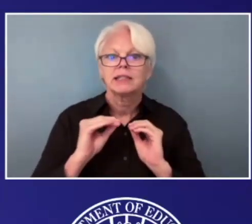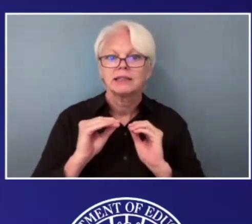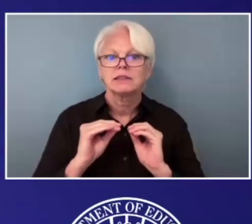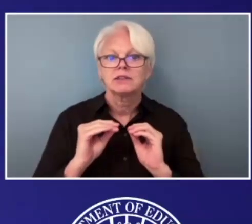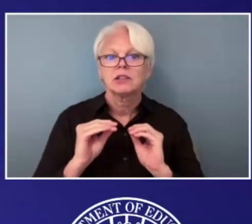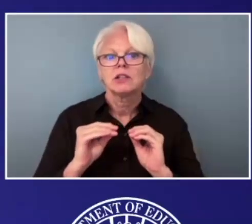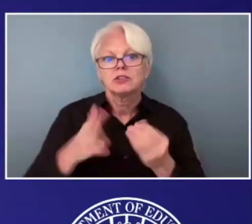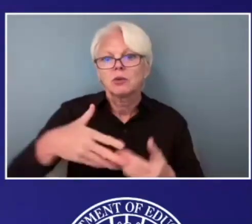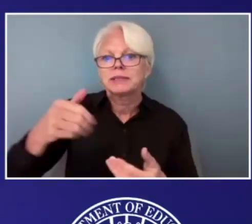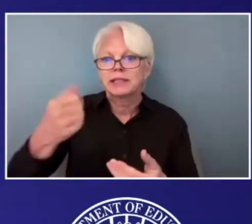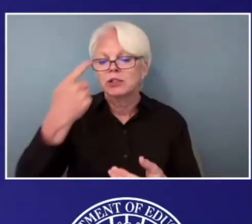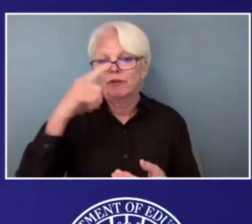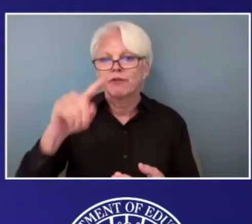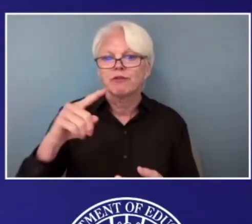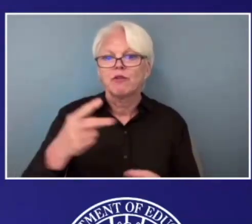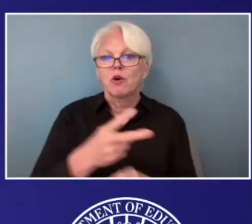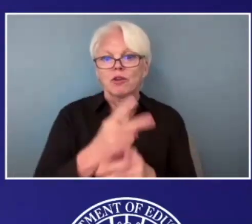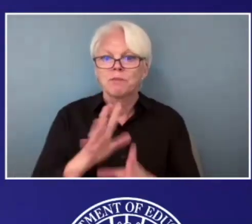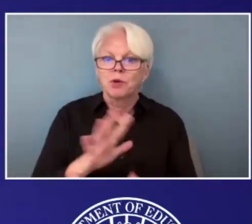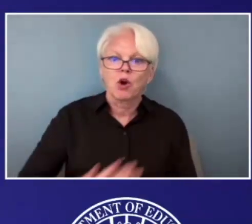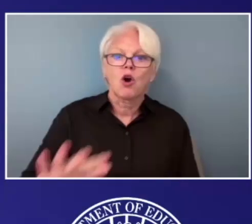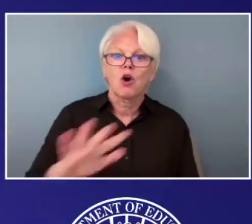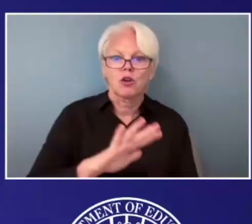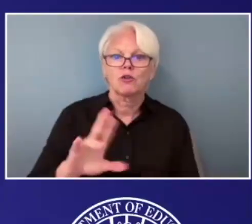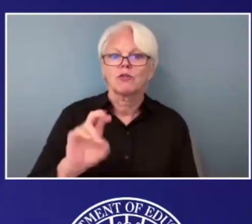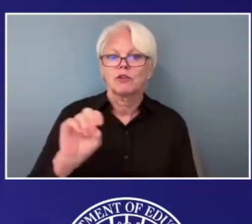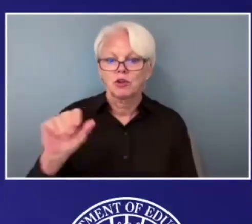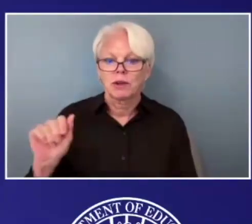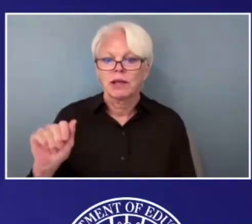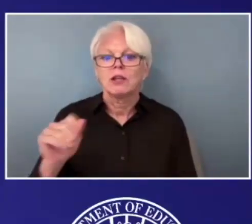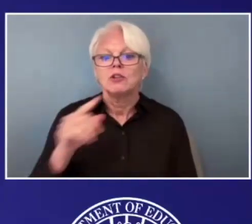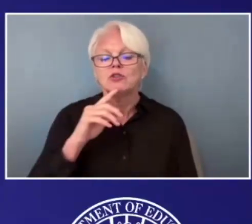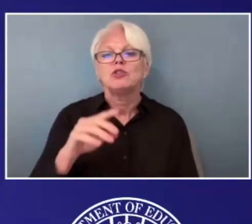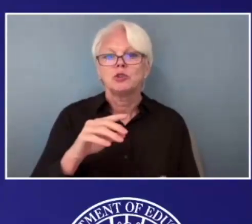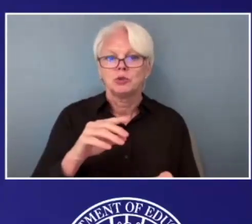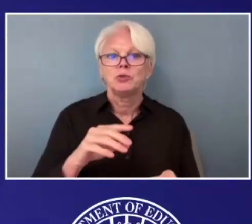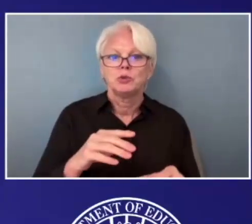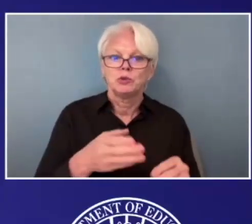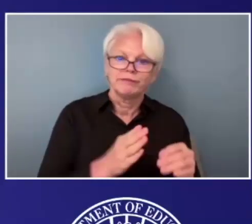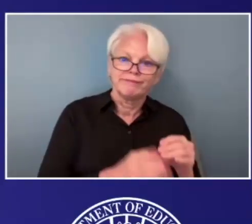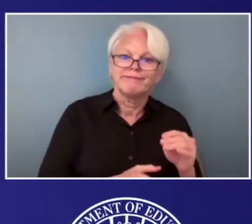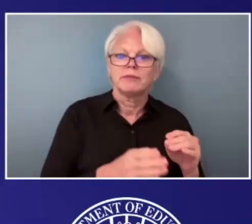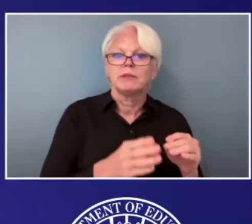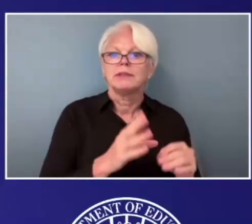borrowers around the country to exit, default, and reenter repayment as usual.